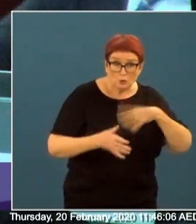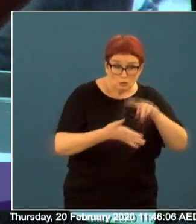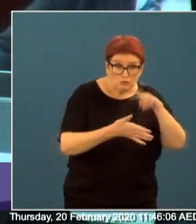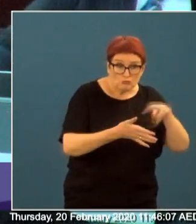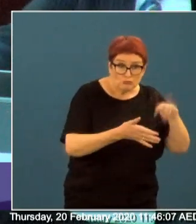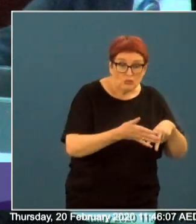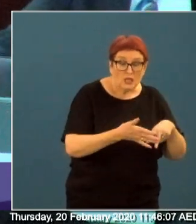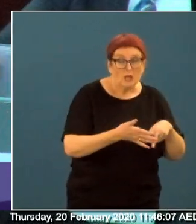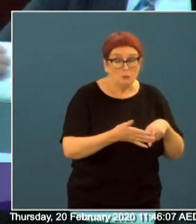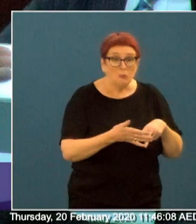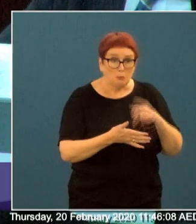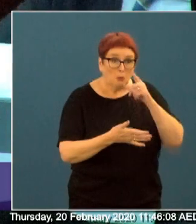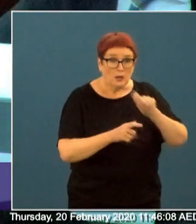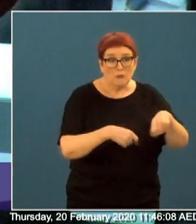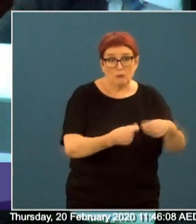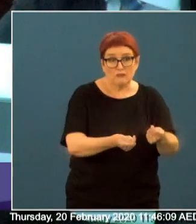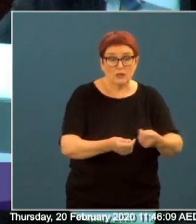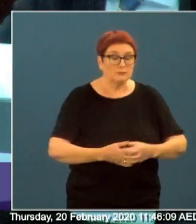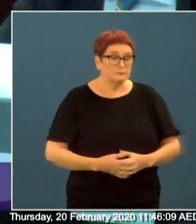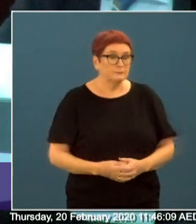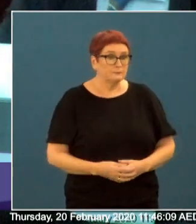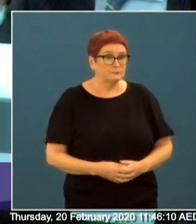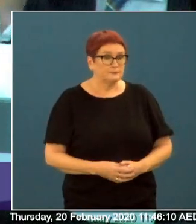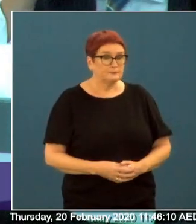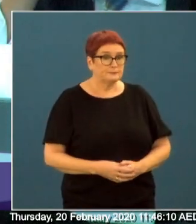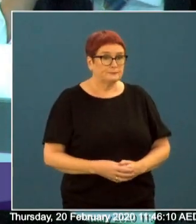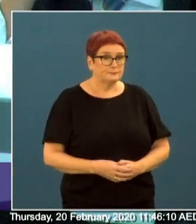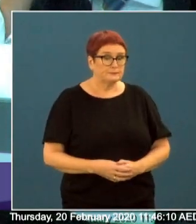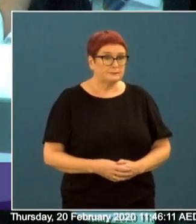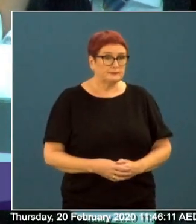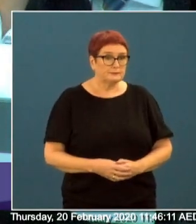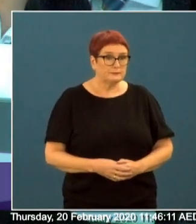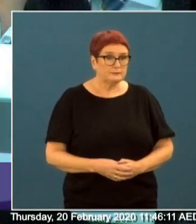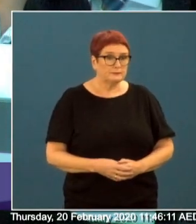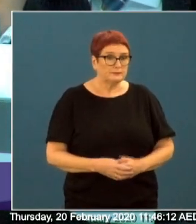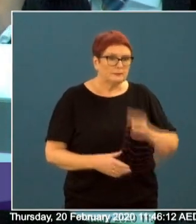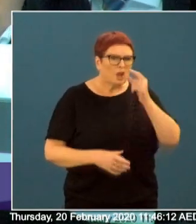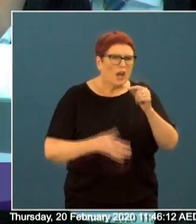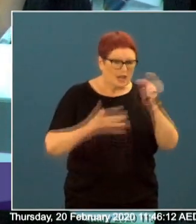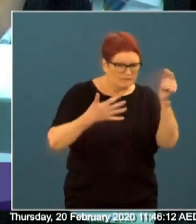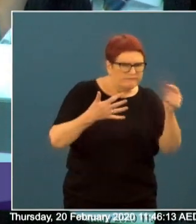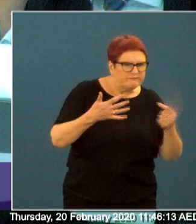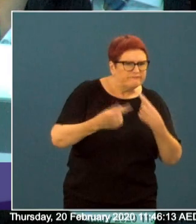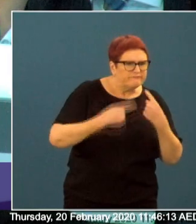would like to be included we can attend to that. And I can take you in due course to some particular papers